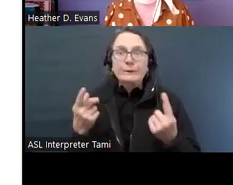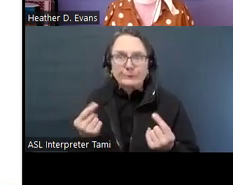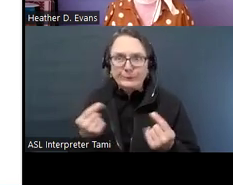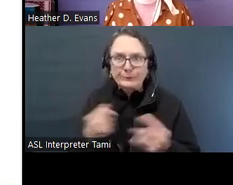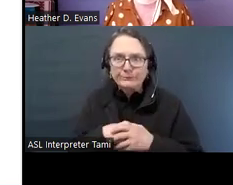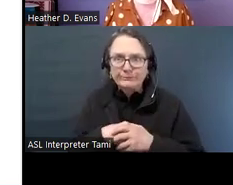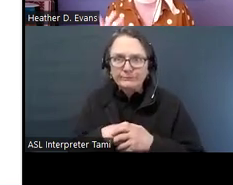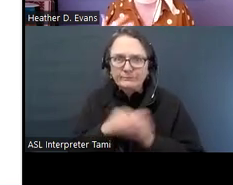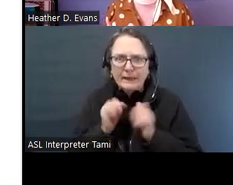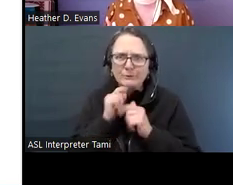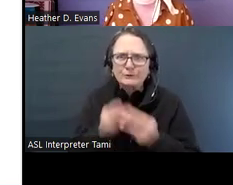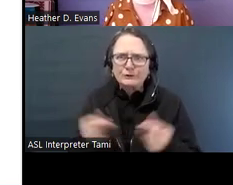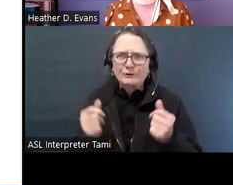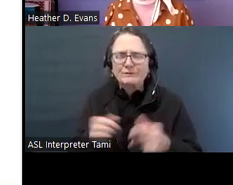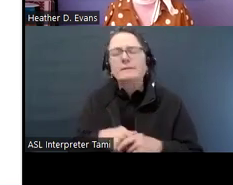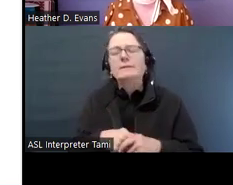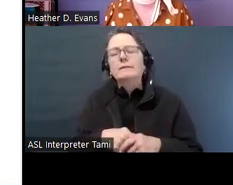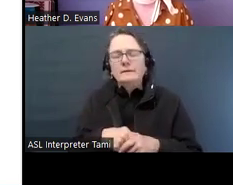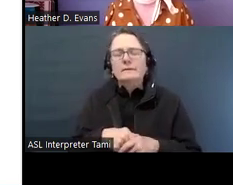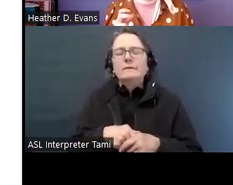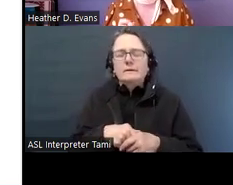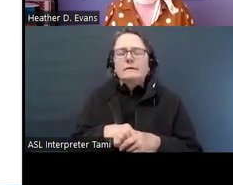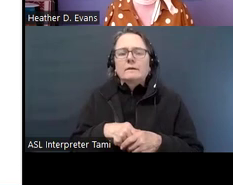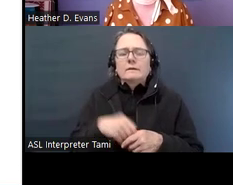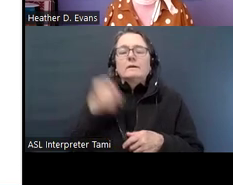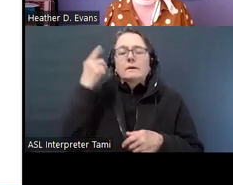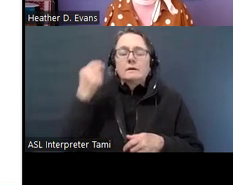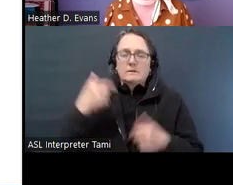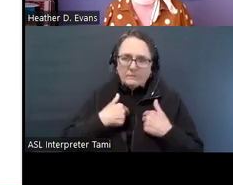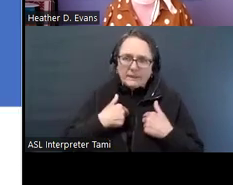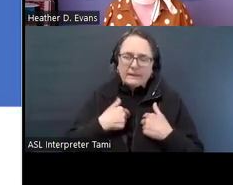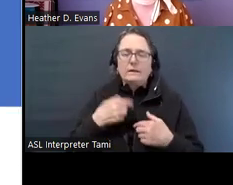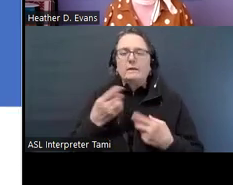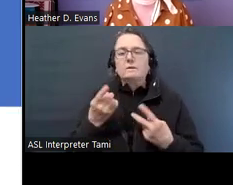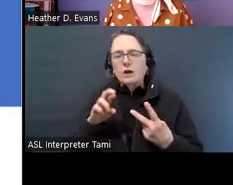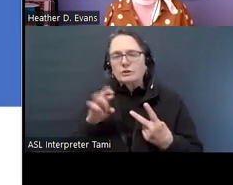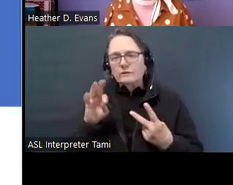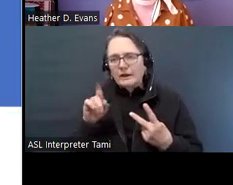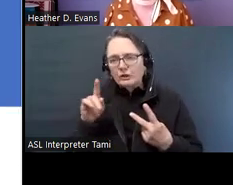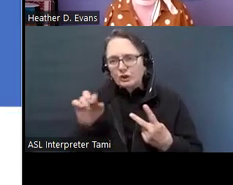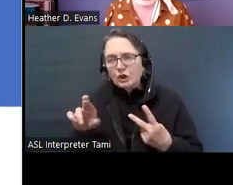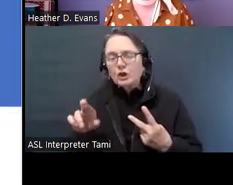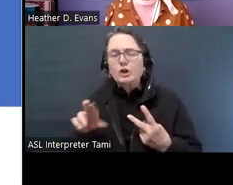by Dr. Feldner, myself, and other colleagues, we've distilled our findings into some general tips.